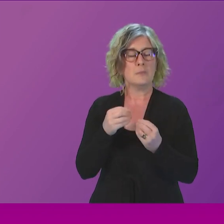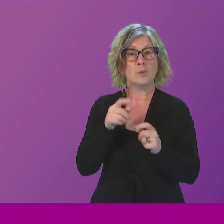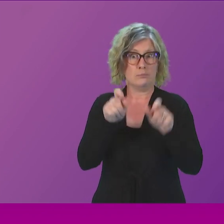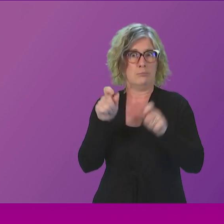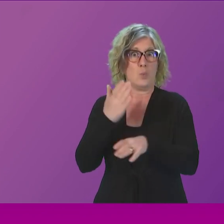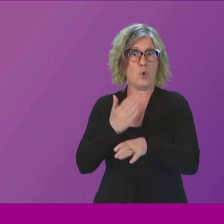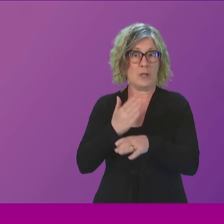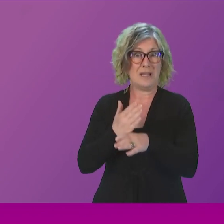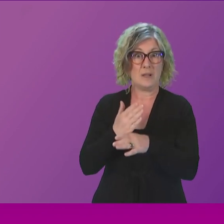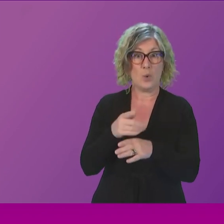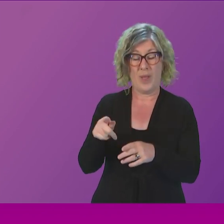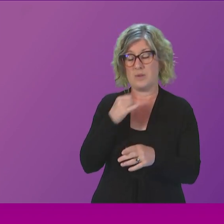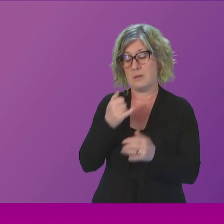recent statistics, which are from December 2022.